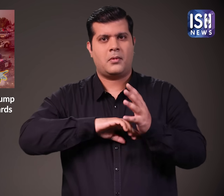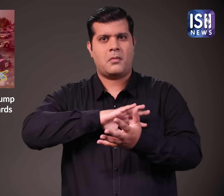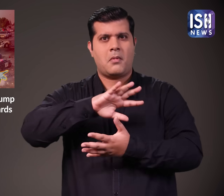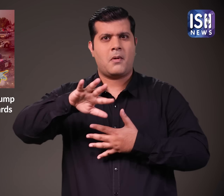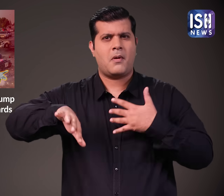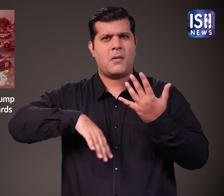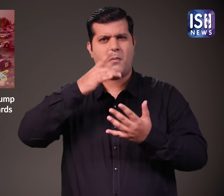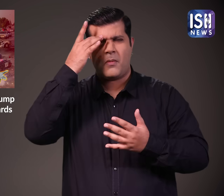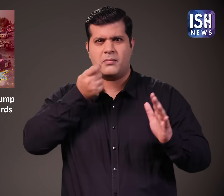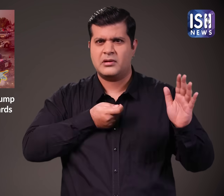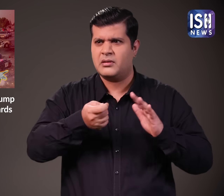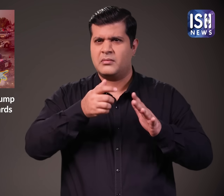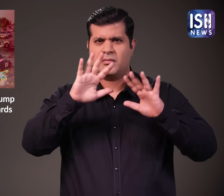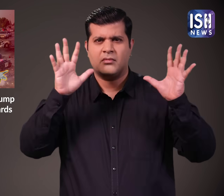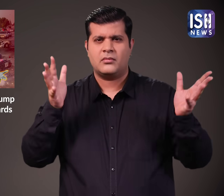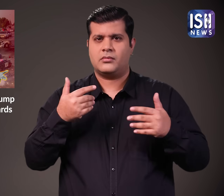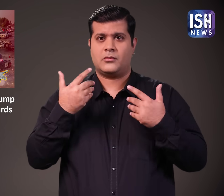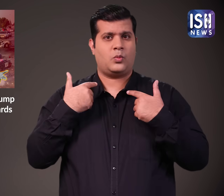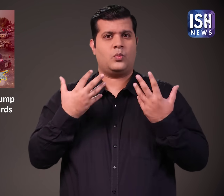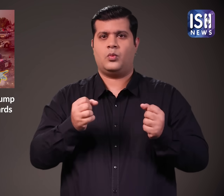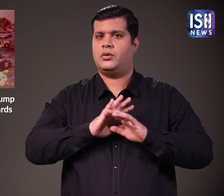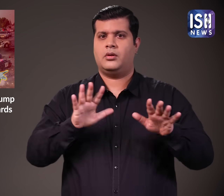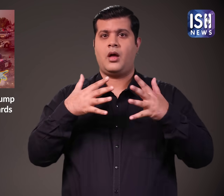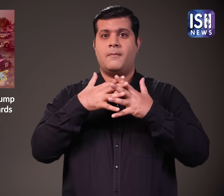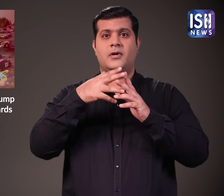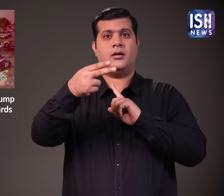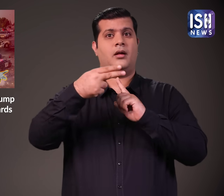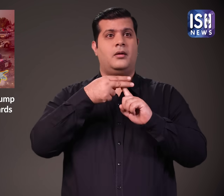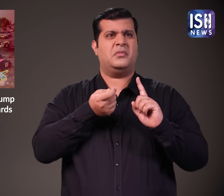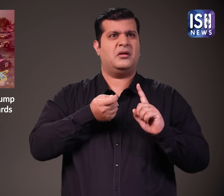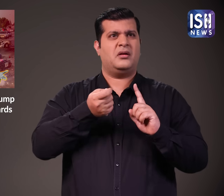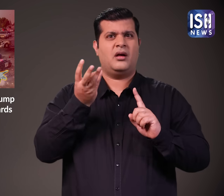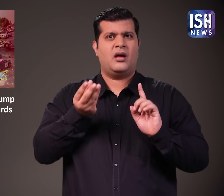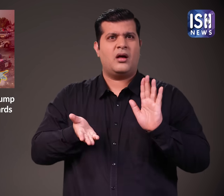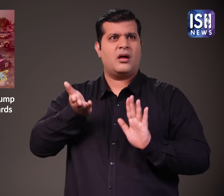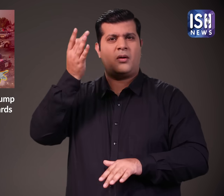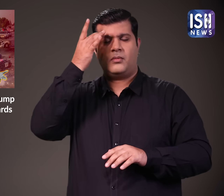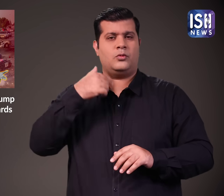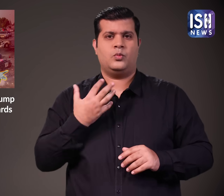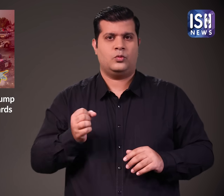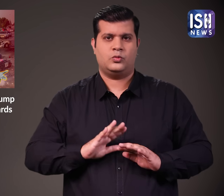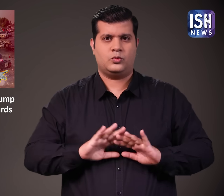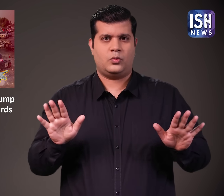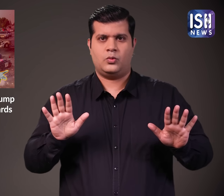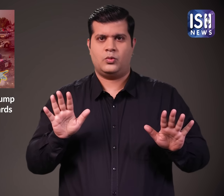This has led to a rise in crime and Trump doesn't want the US to be associated with high crime rates.